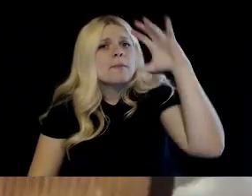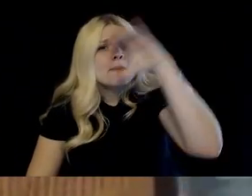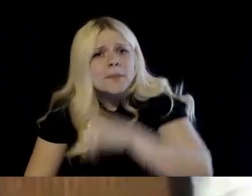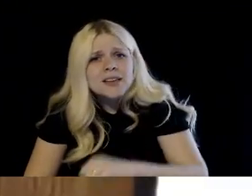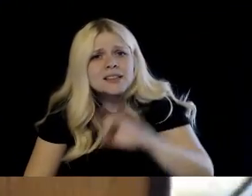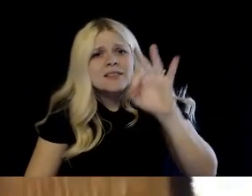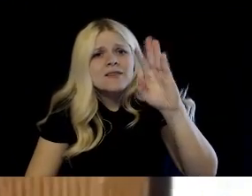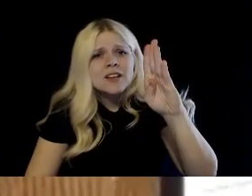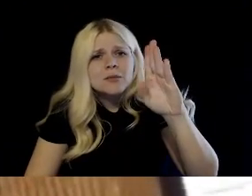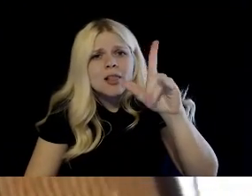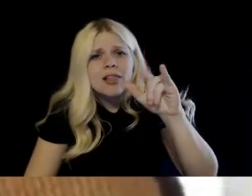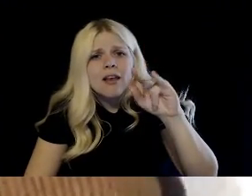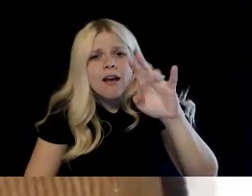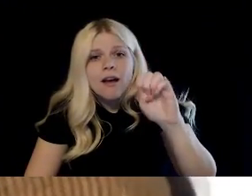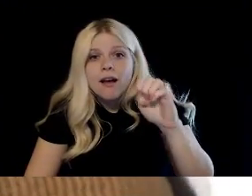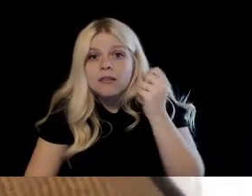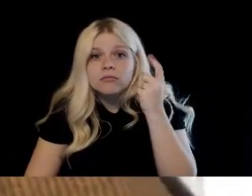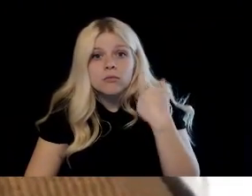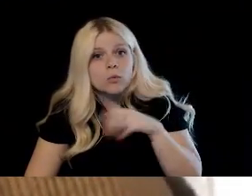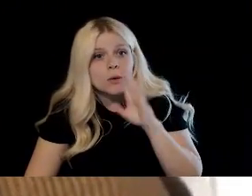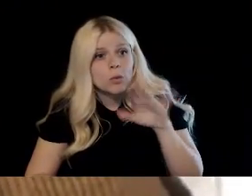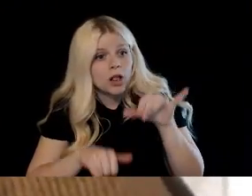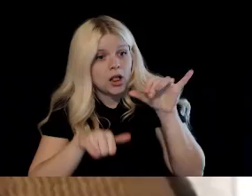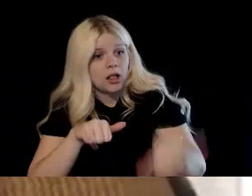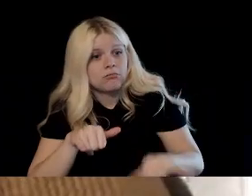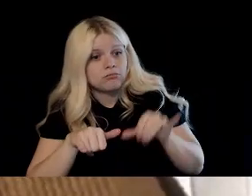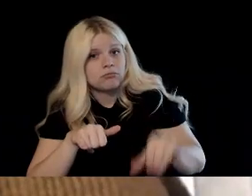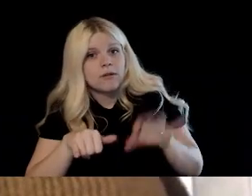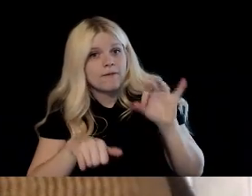the videos stay on Facebook forever. So we've been doing these field trips every